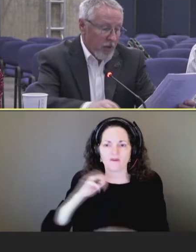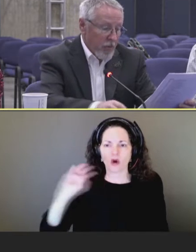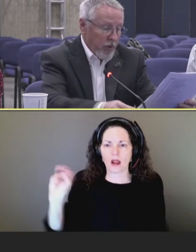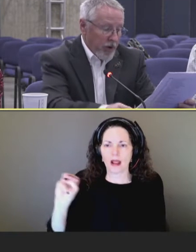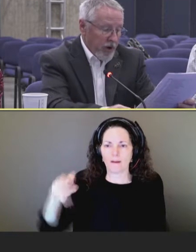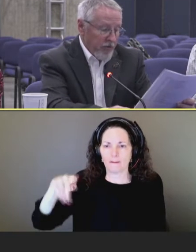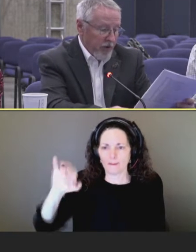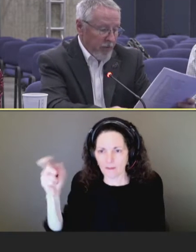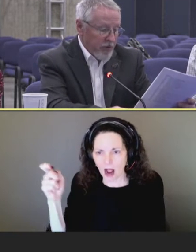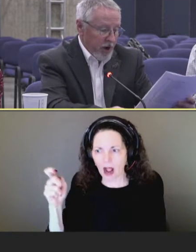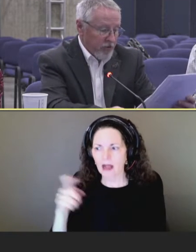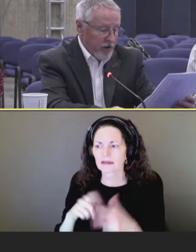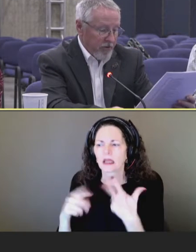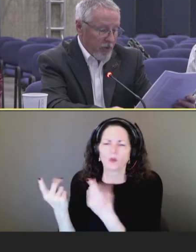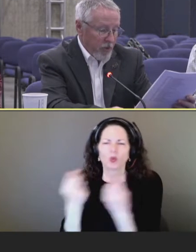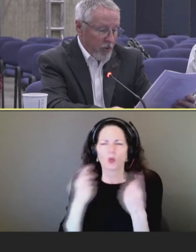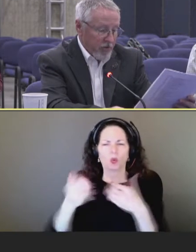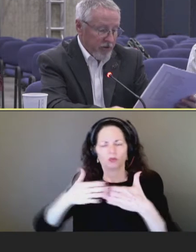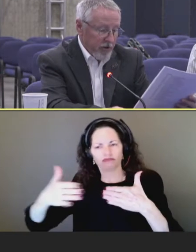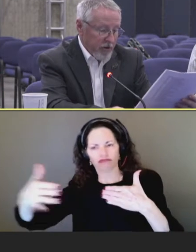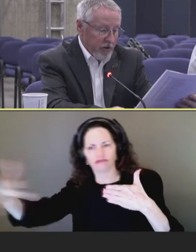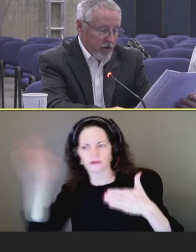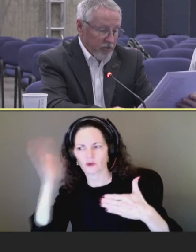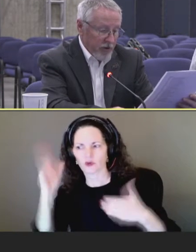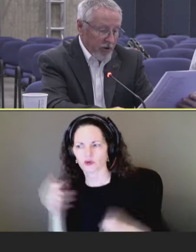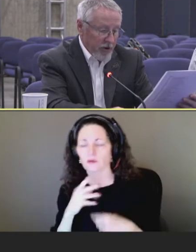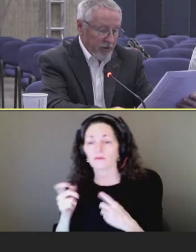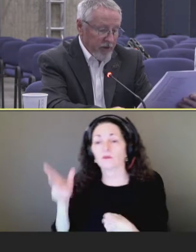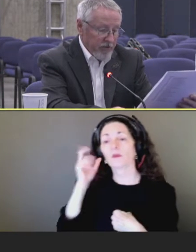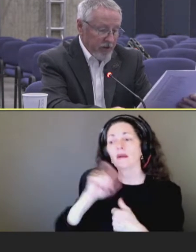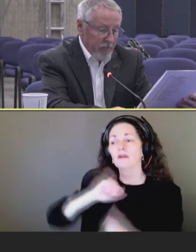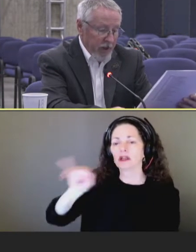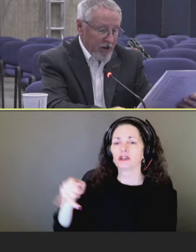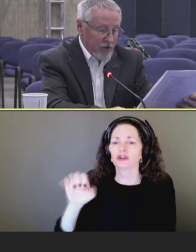We will hear from Dr. Jennifer Mcquiston, who's currently the incident manager for